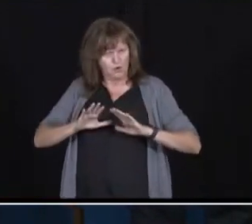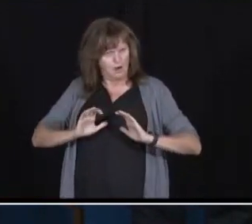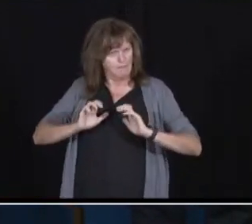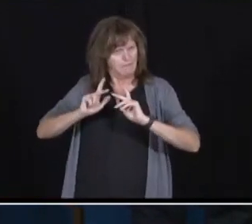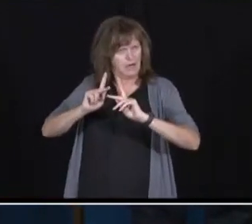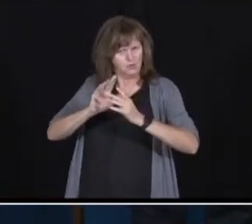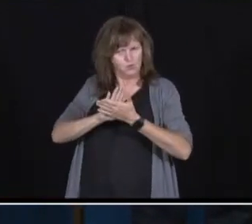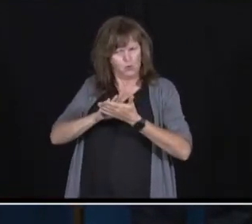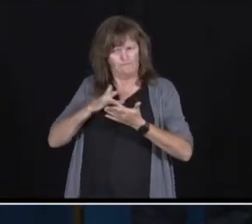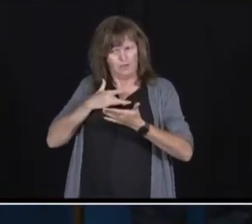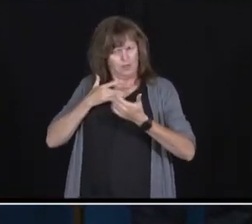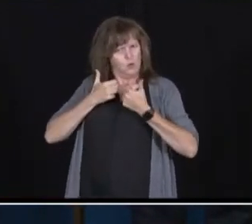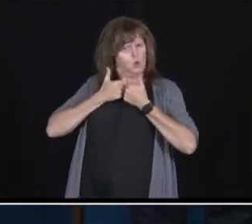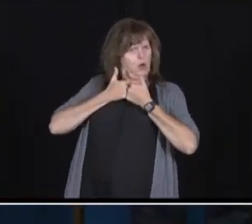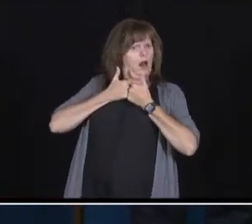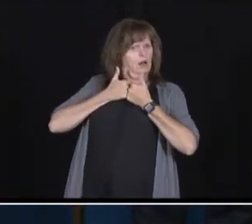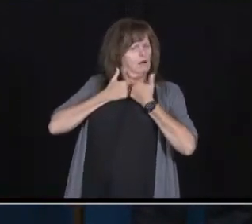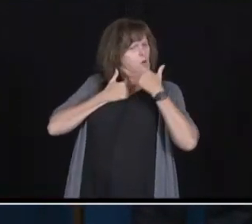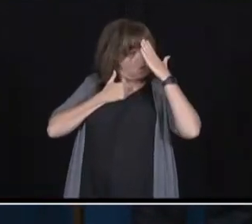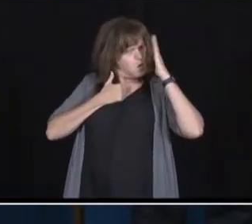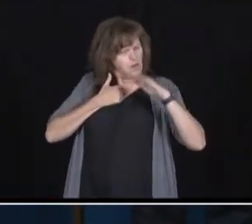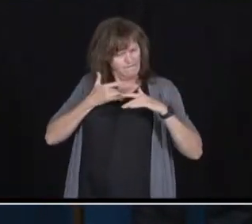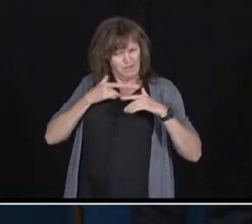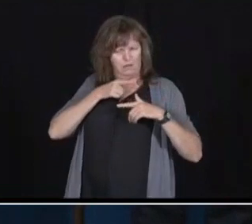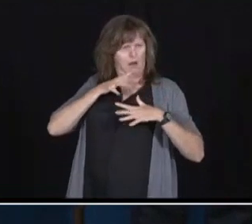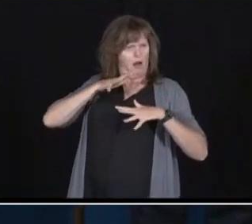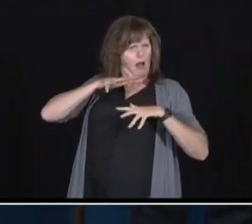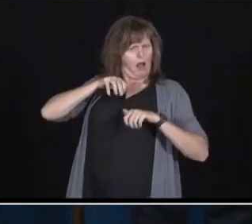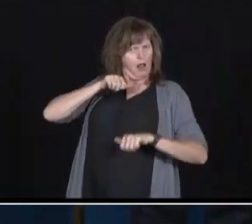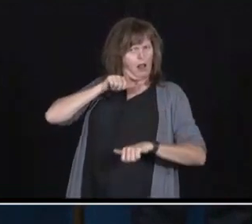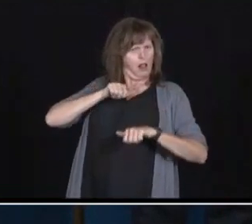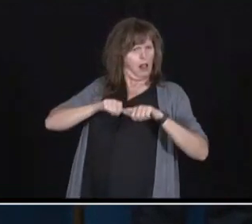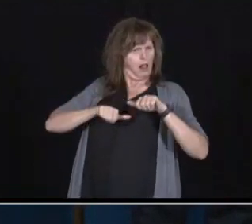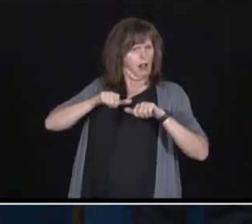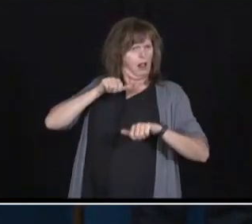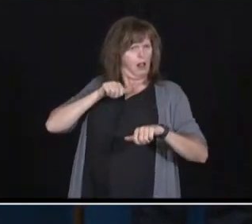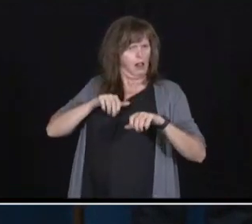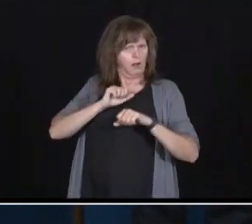kids ready for school visit number come with a new set of challenges.